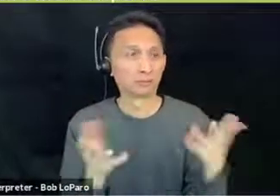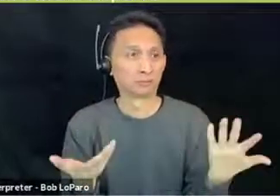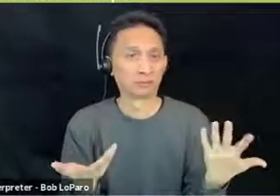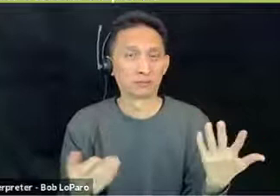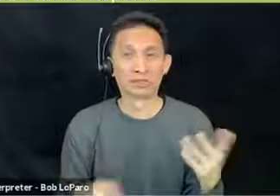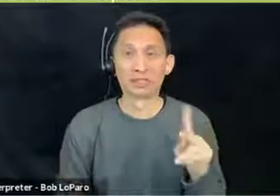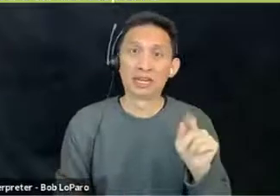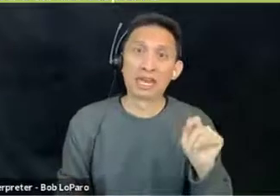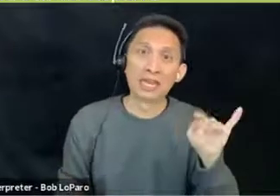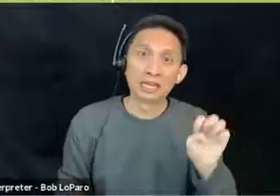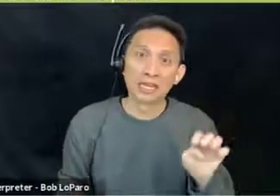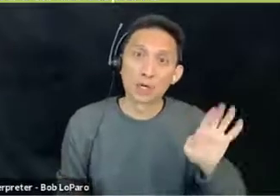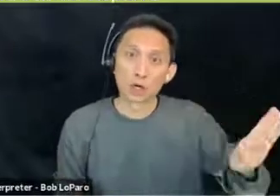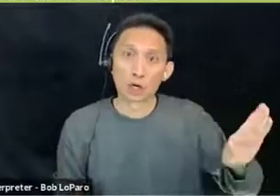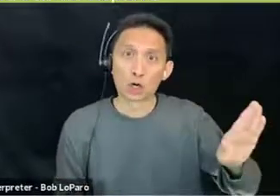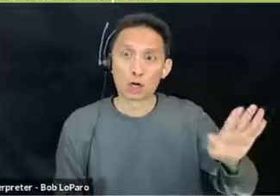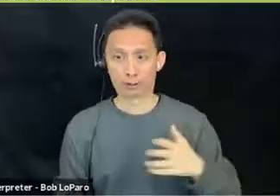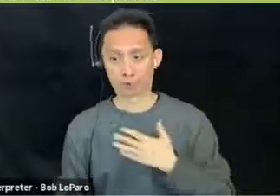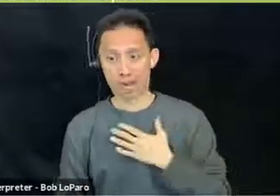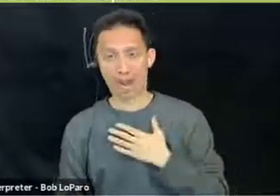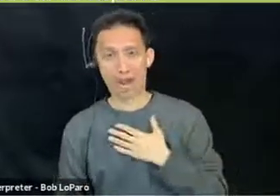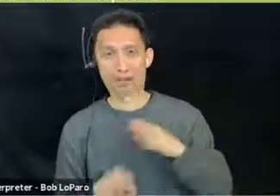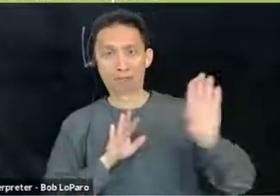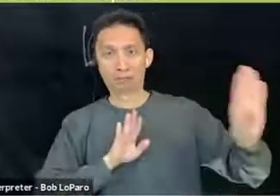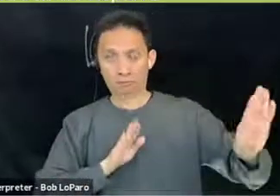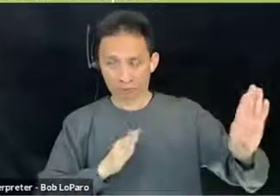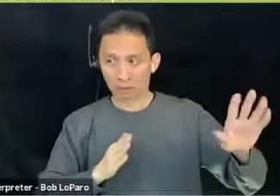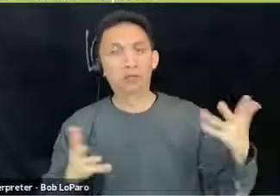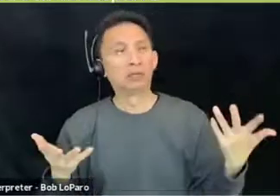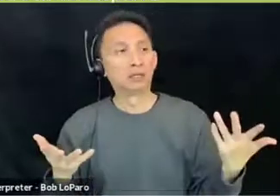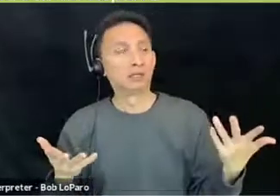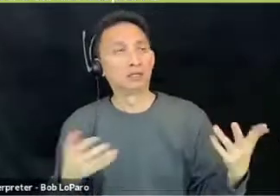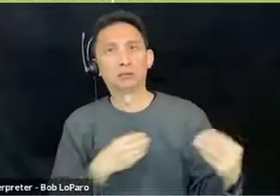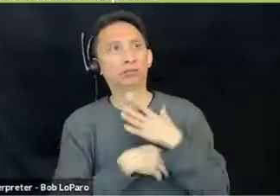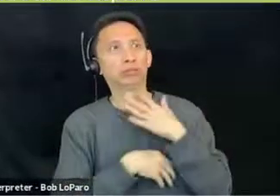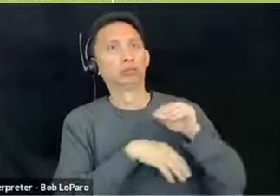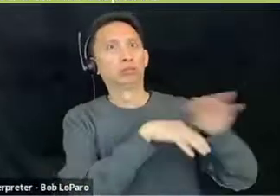that are impacted by a peroxisomal disorder. You know, there are options now